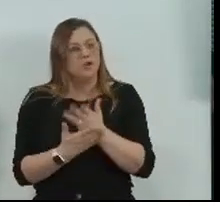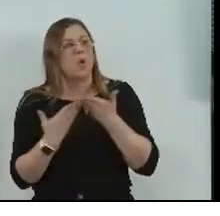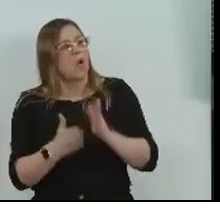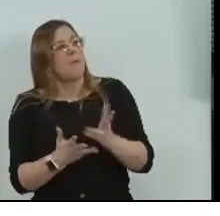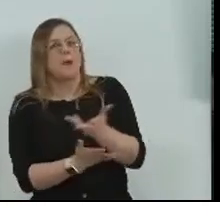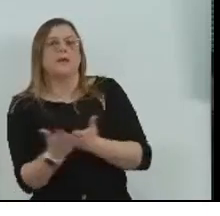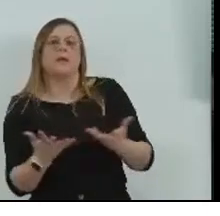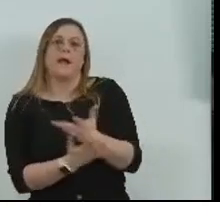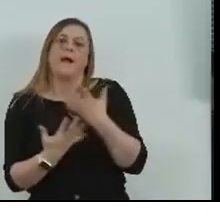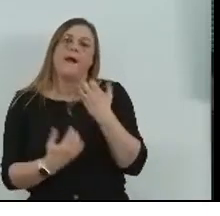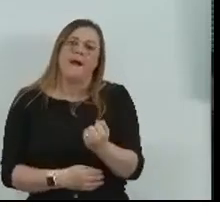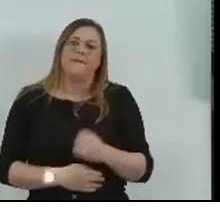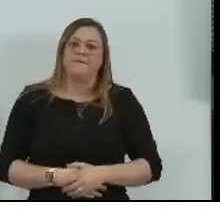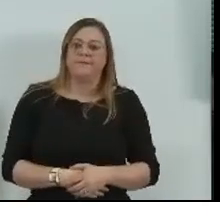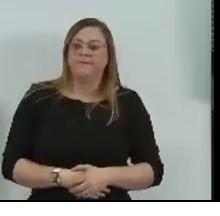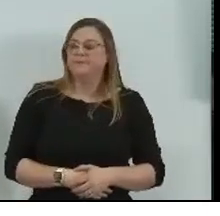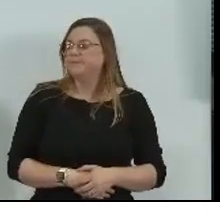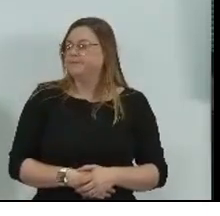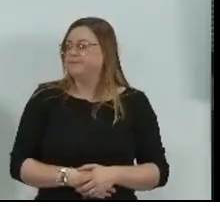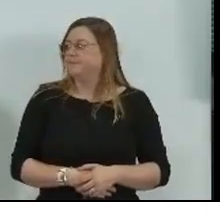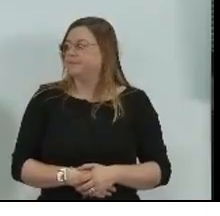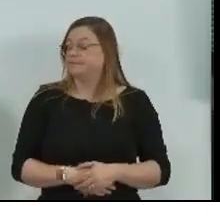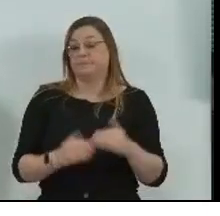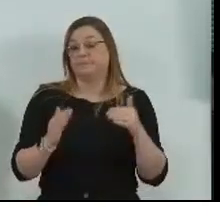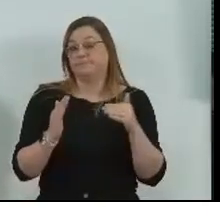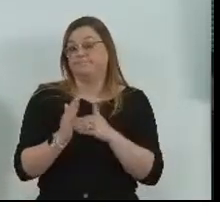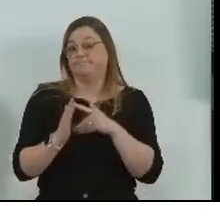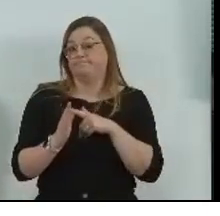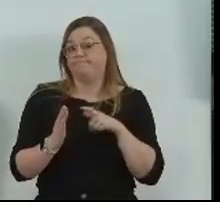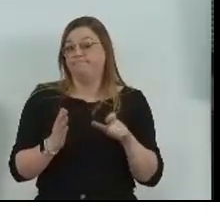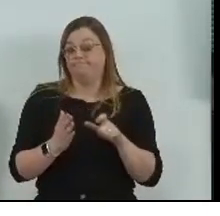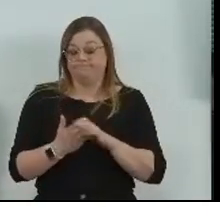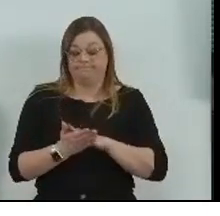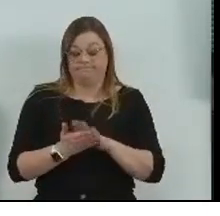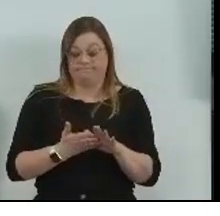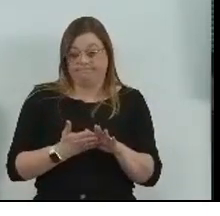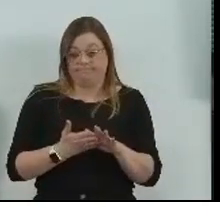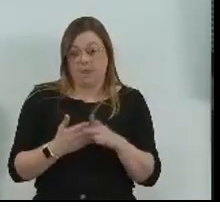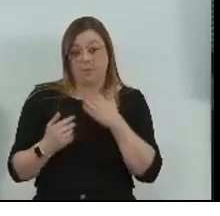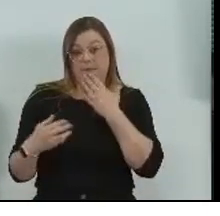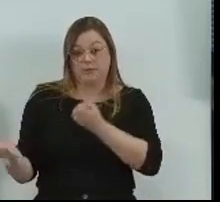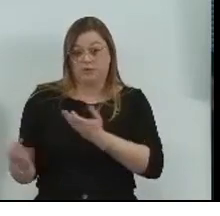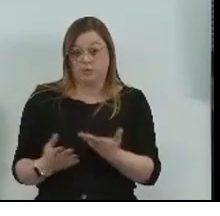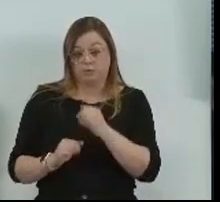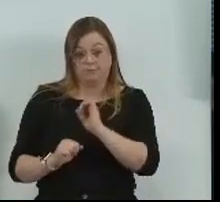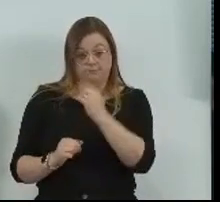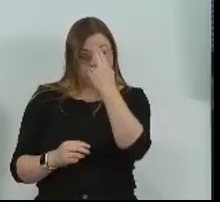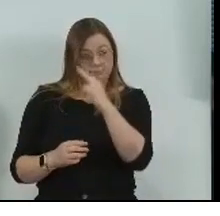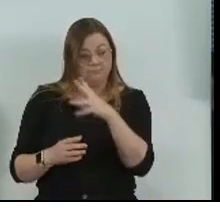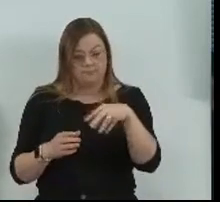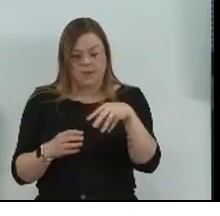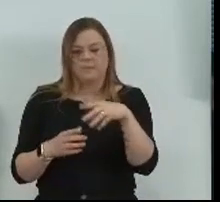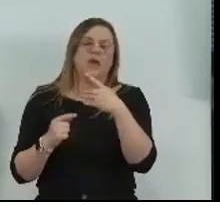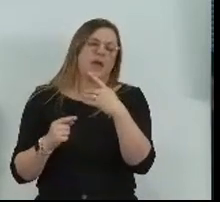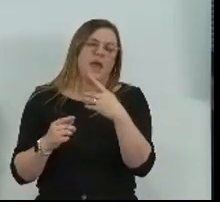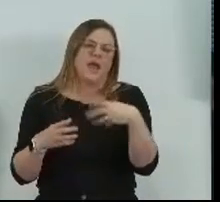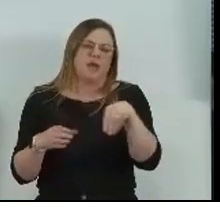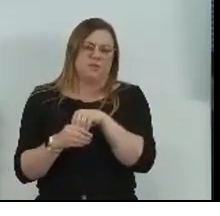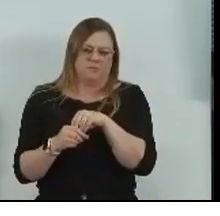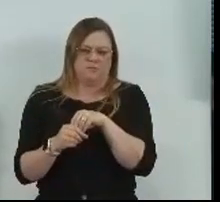Cool. Thank you. Zac, please introduce yourself and tell us your role in the Paralympic team because it's very impressive.